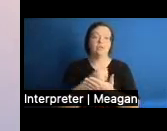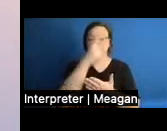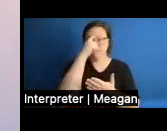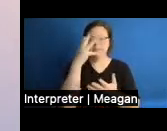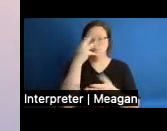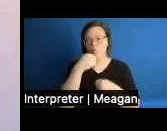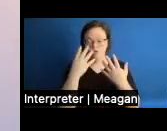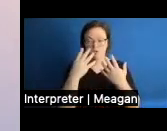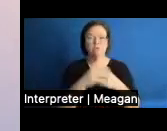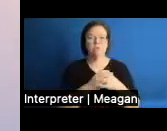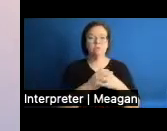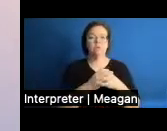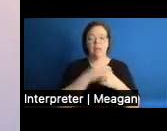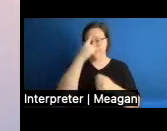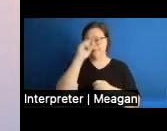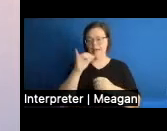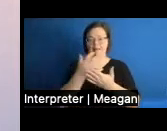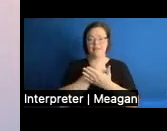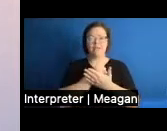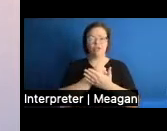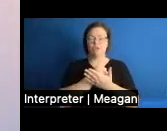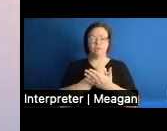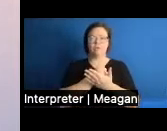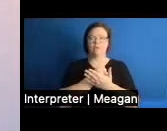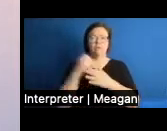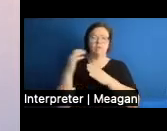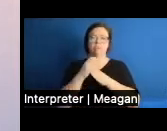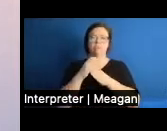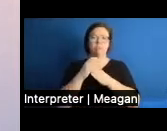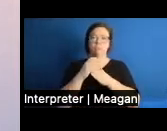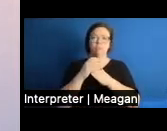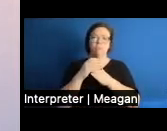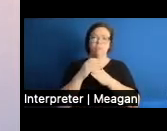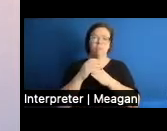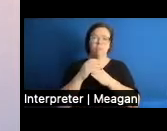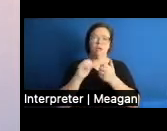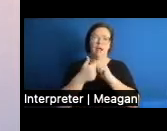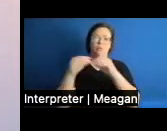I think that collection of itself is a master class in kind of entering a